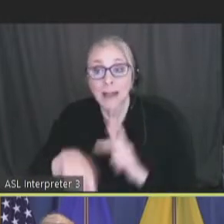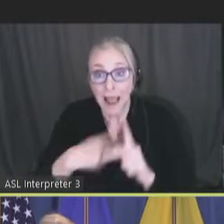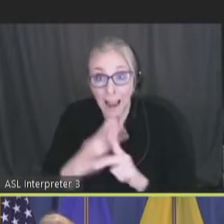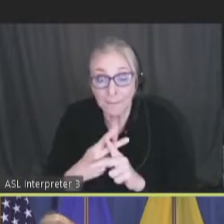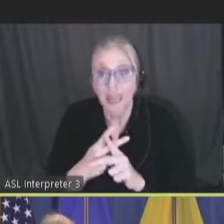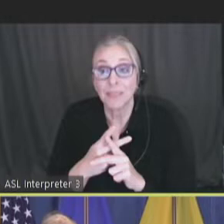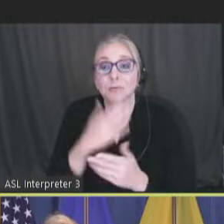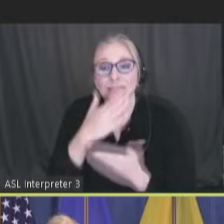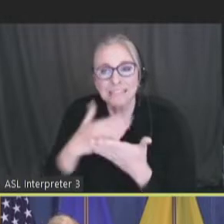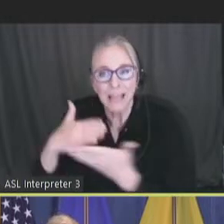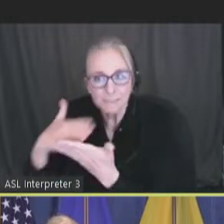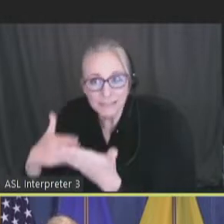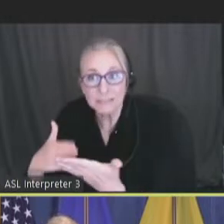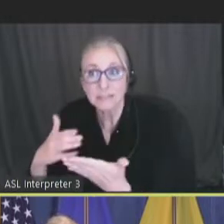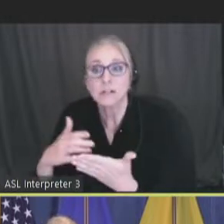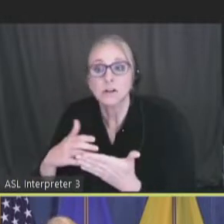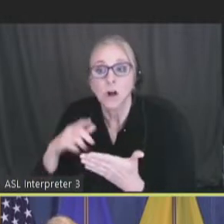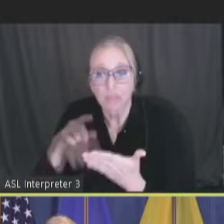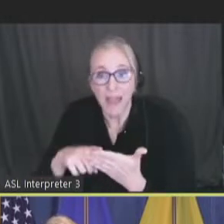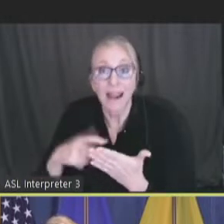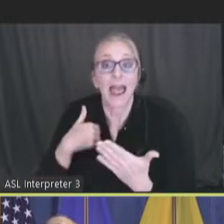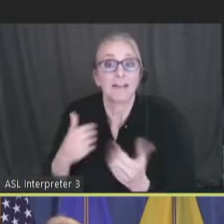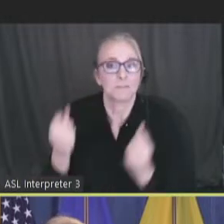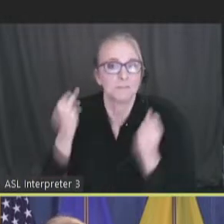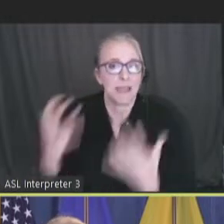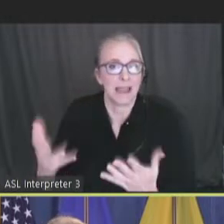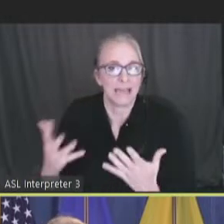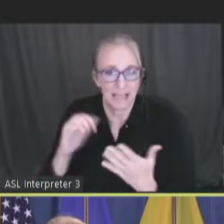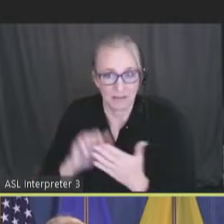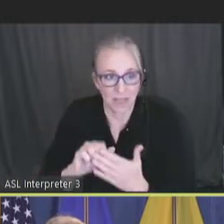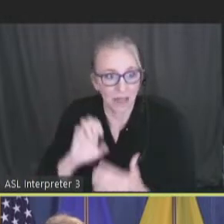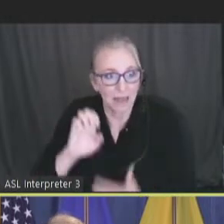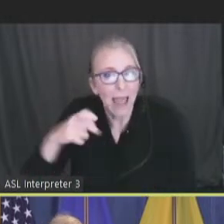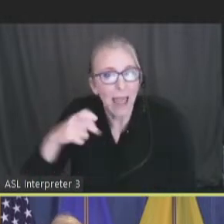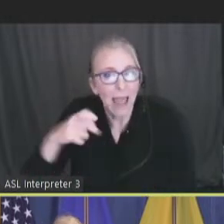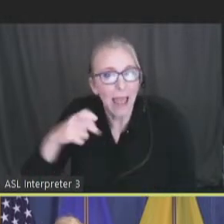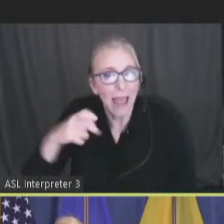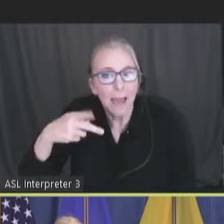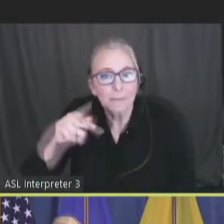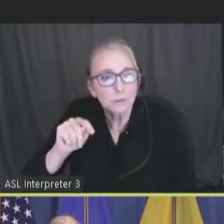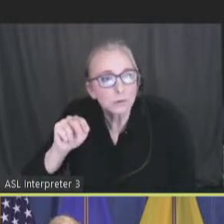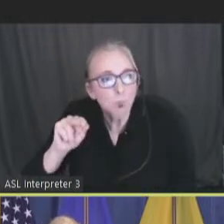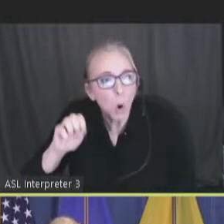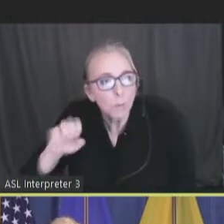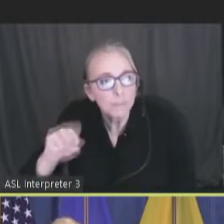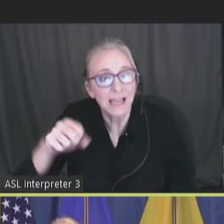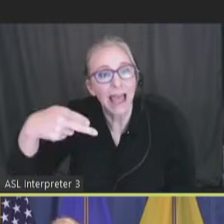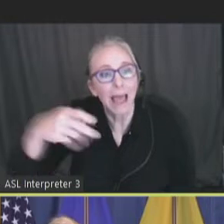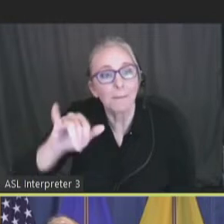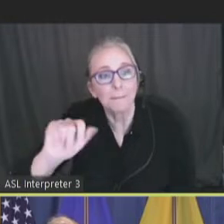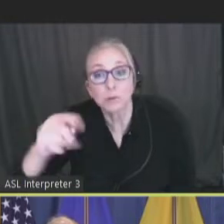are rich in these epitopes. And then we made initially three vaccines. One that